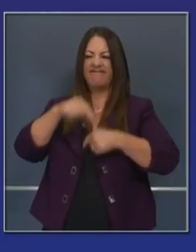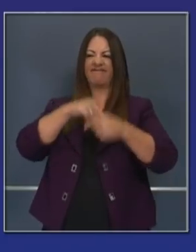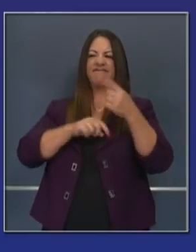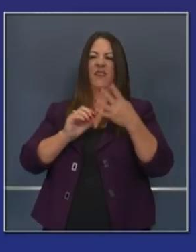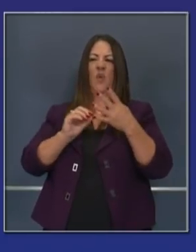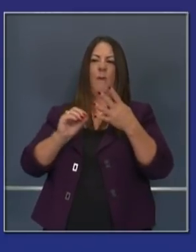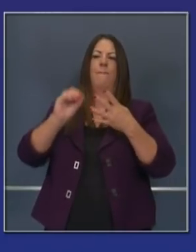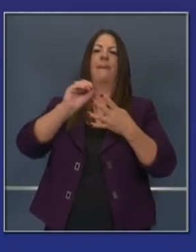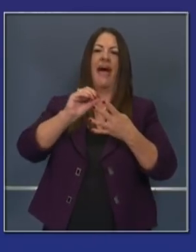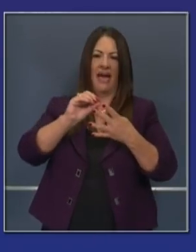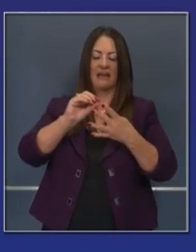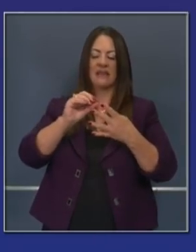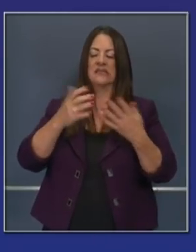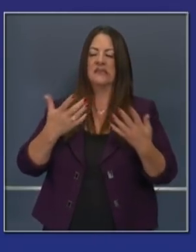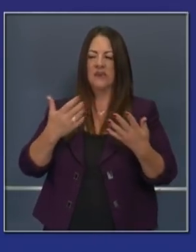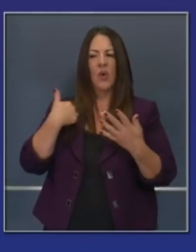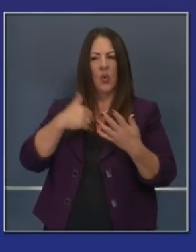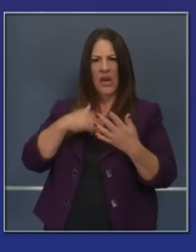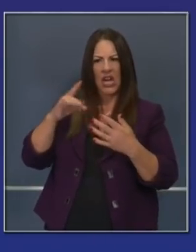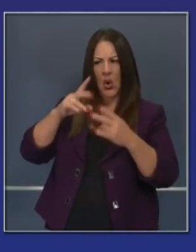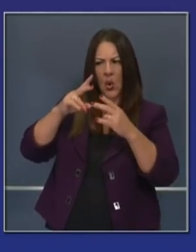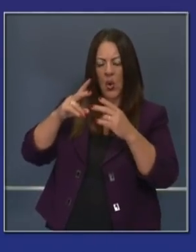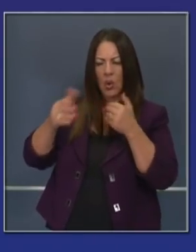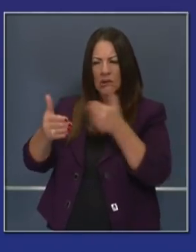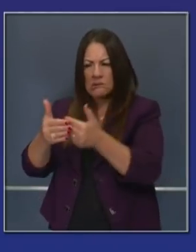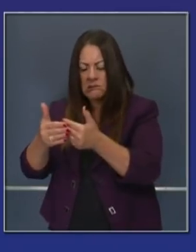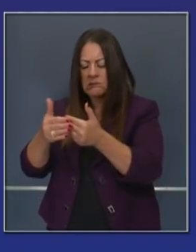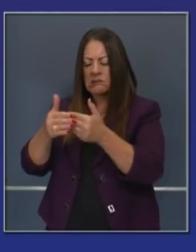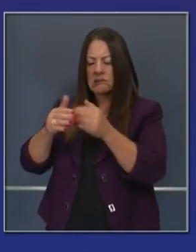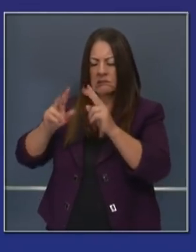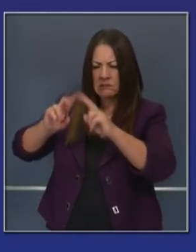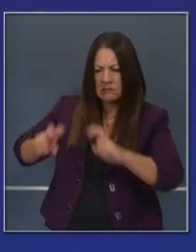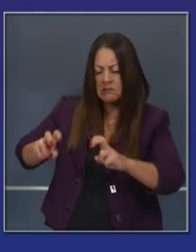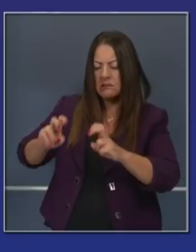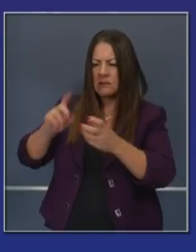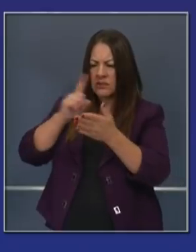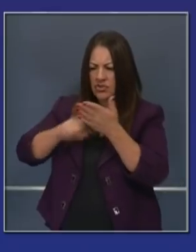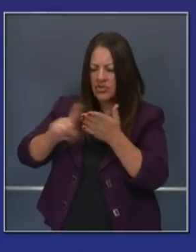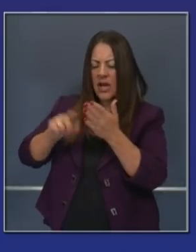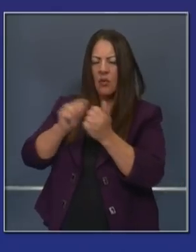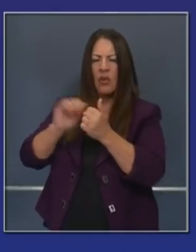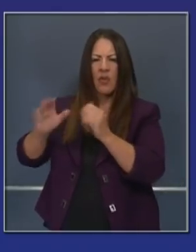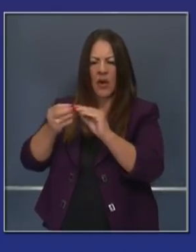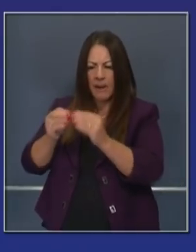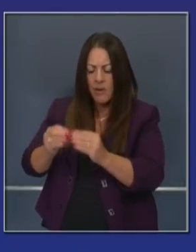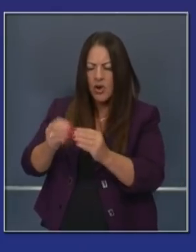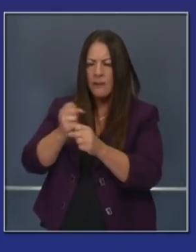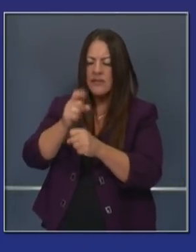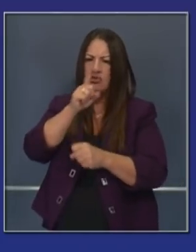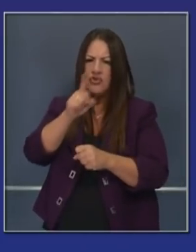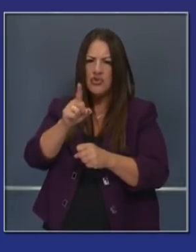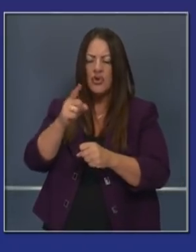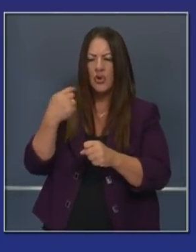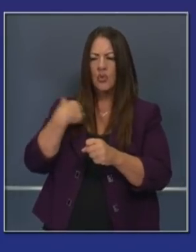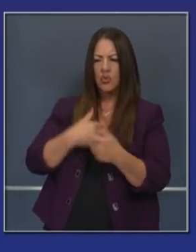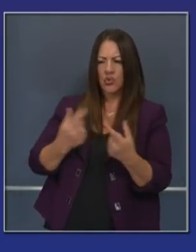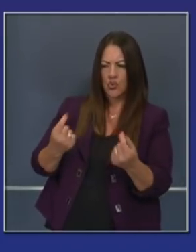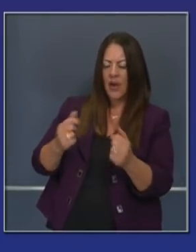WE ARE WORKING CLOSELY WITH THEIR PUBLIC HEALTH TEAMS AND OTHER LEADERS IN THEIR COUNTIES TO ENSURE THAT WE ARE DIGGING